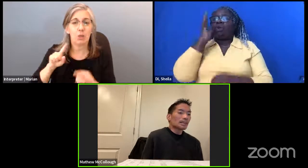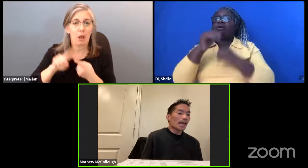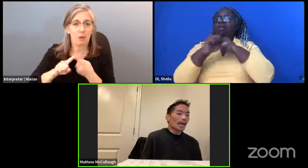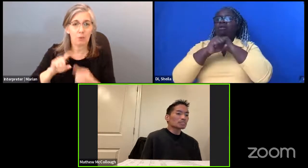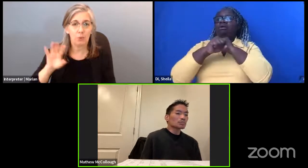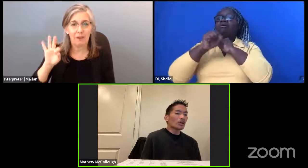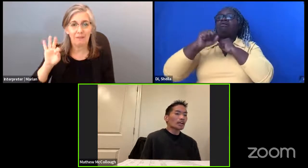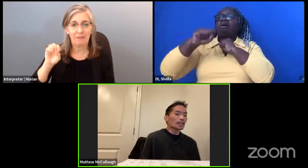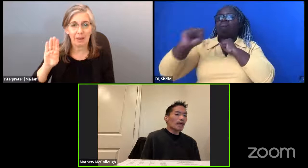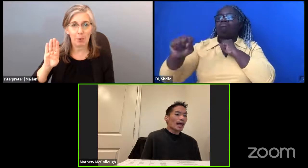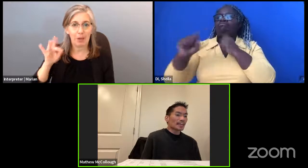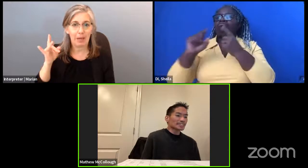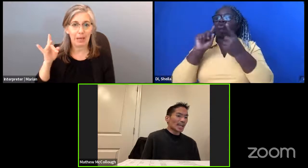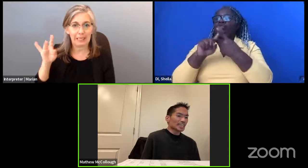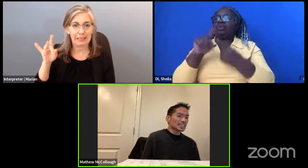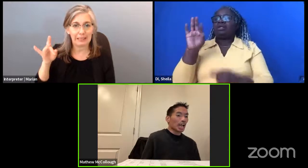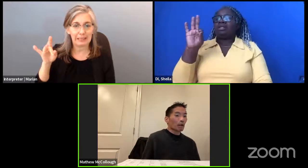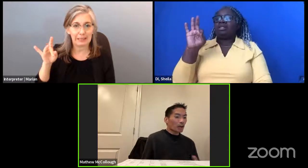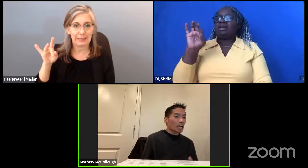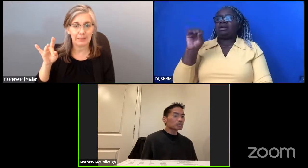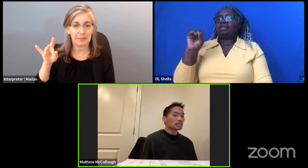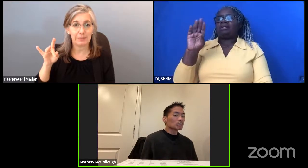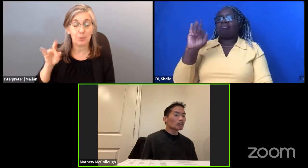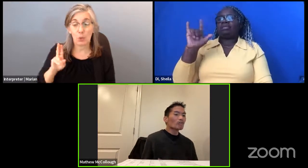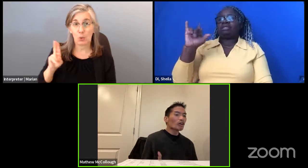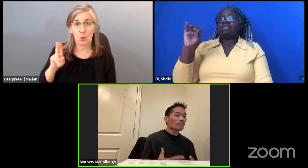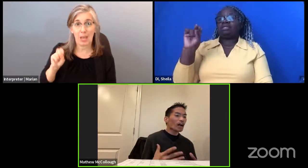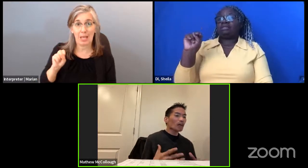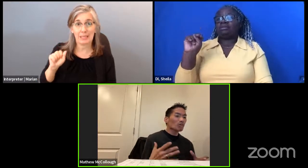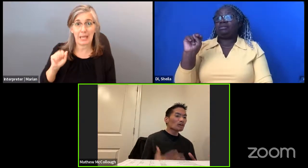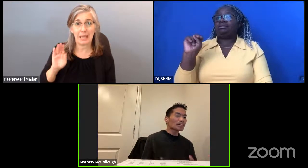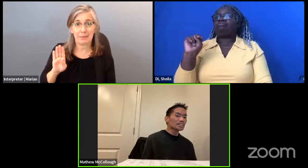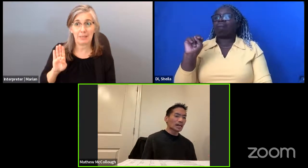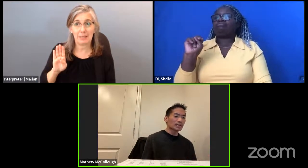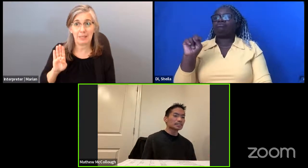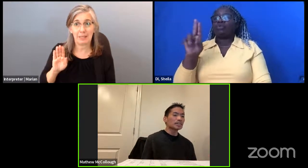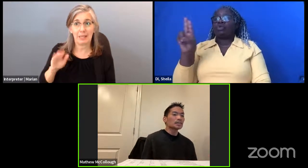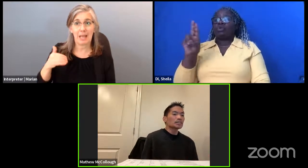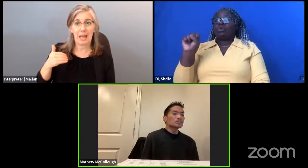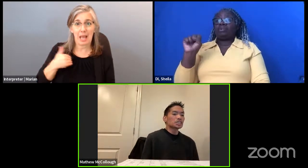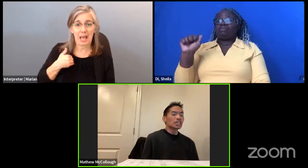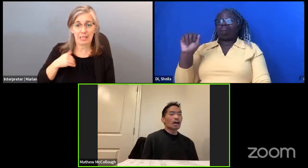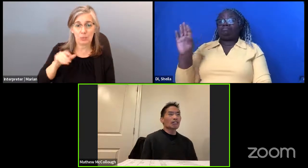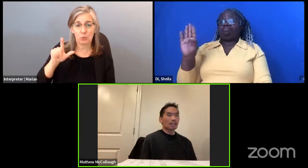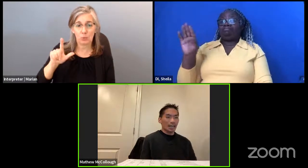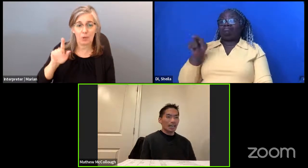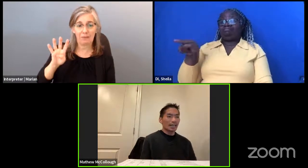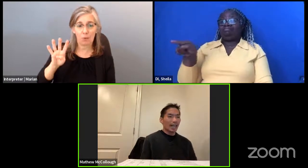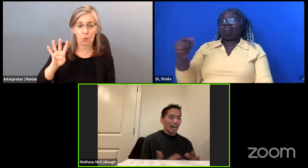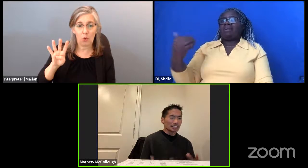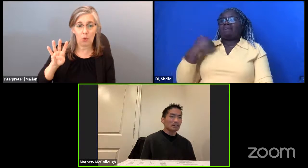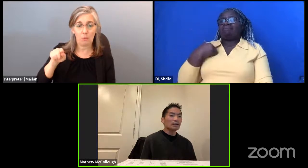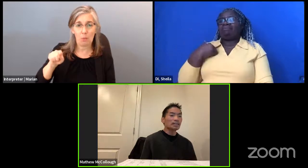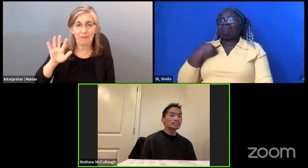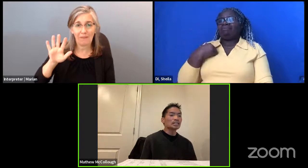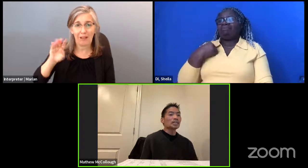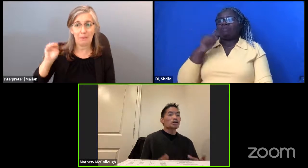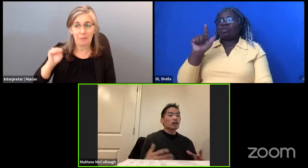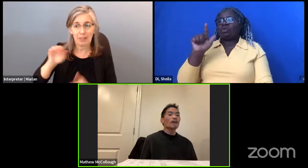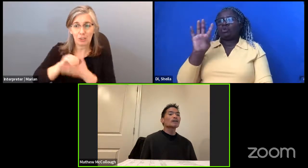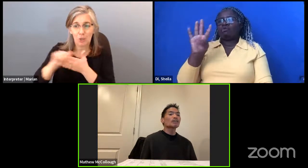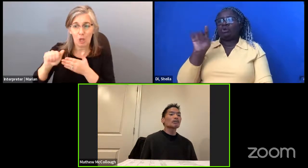the Access Board has set aside approximately $3.5 million to cover any activities going